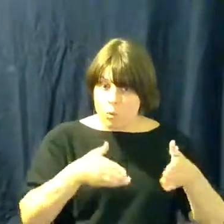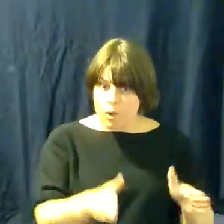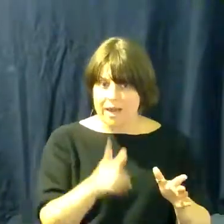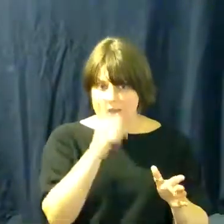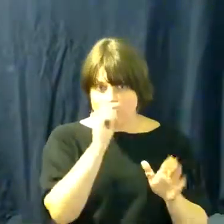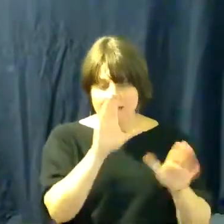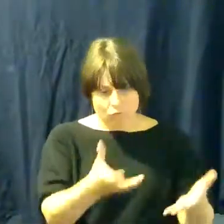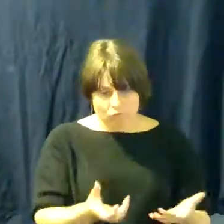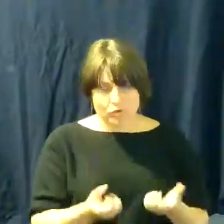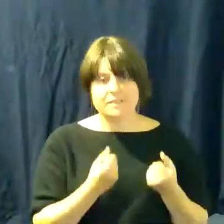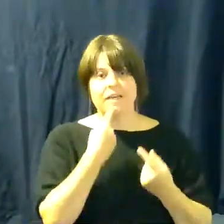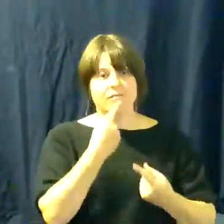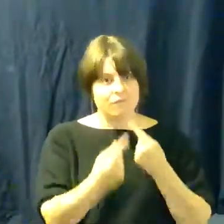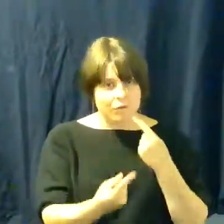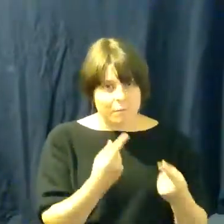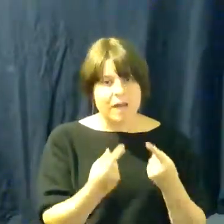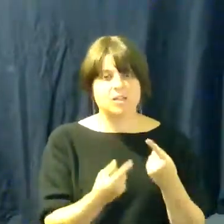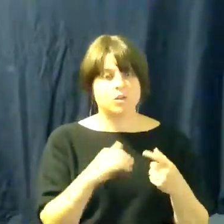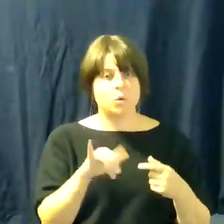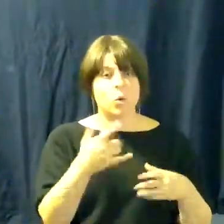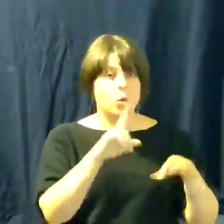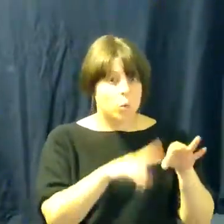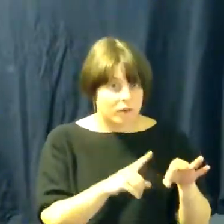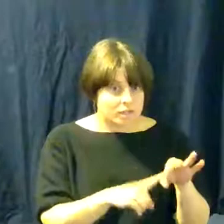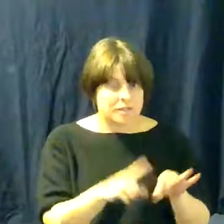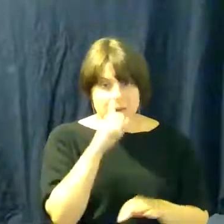we're going to talk about receiving and how different ways